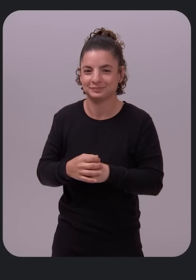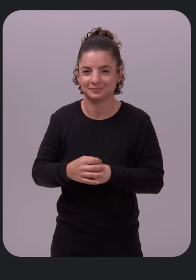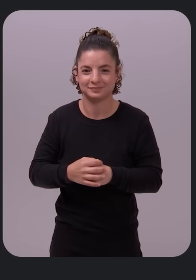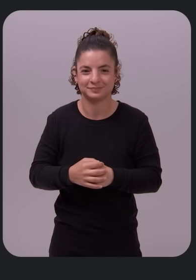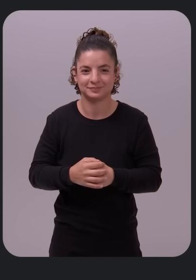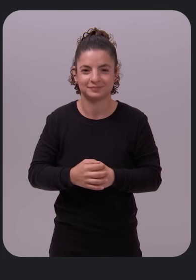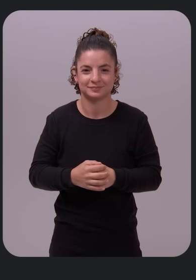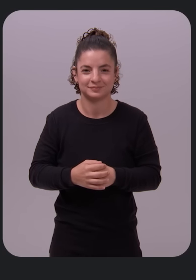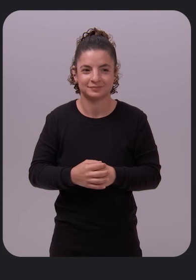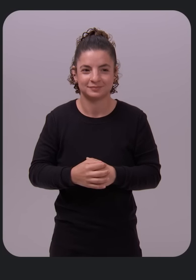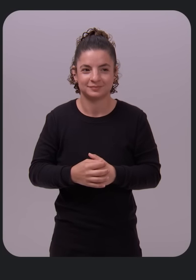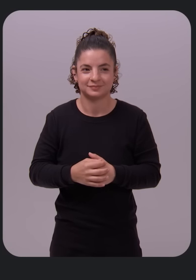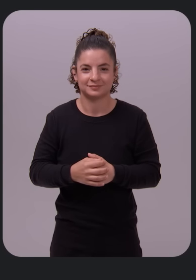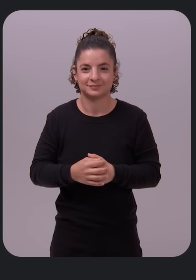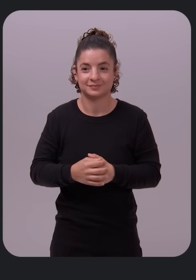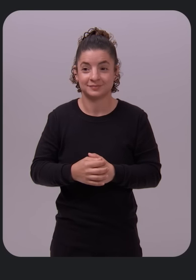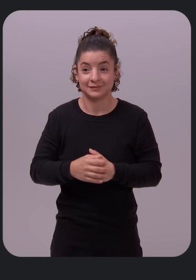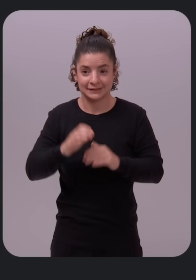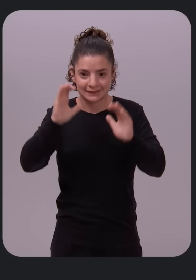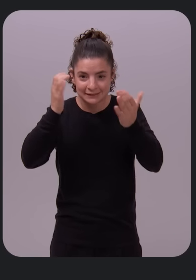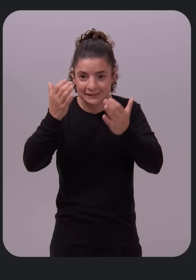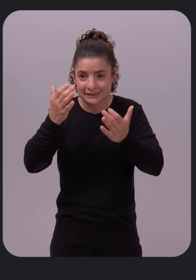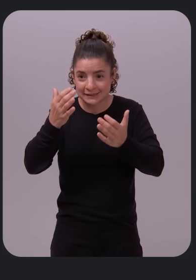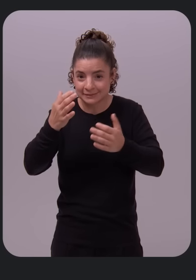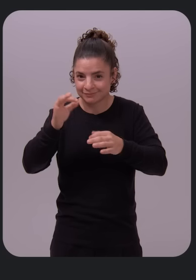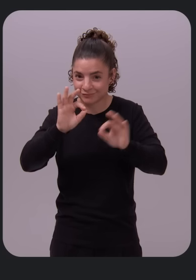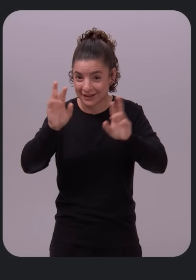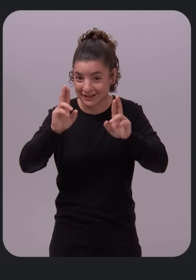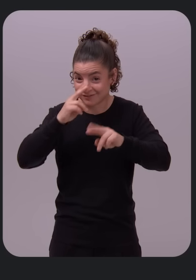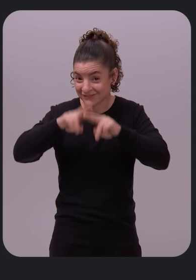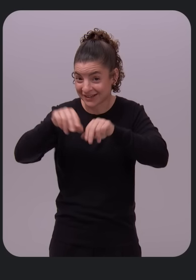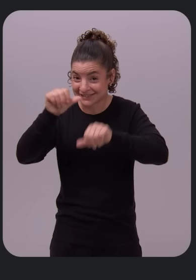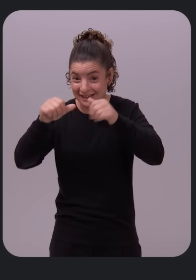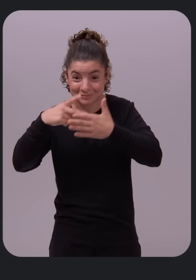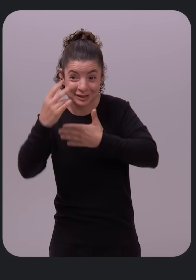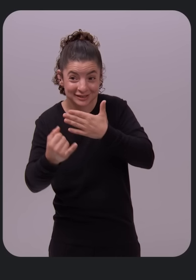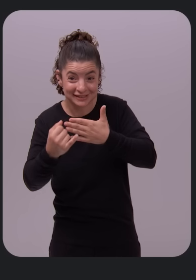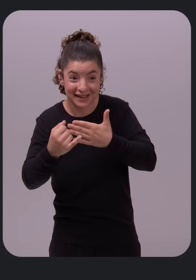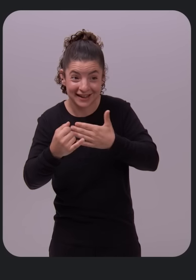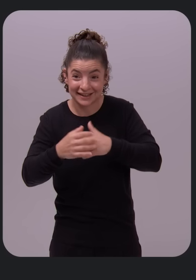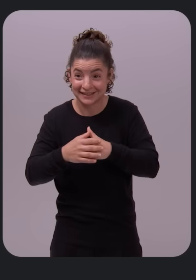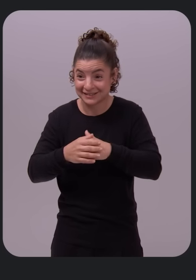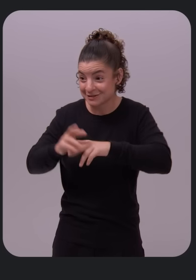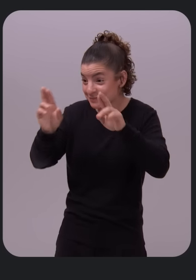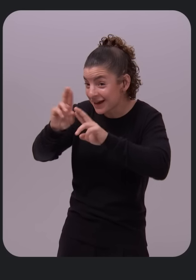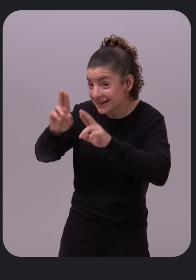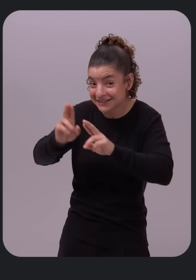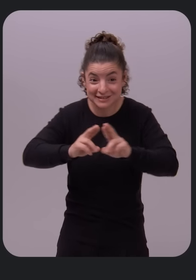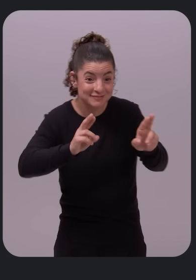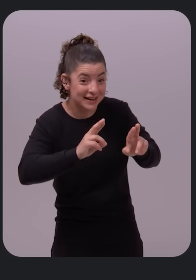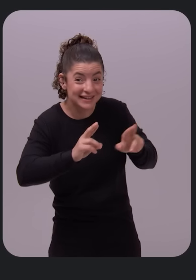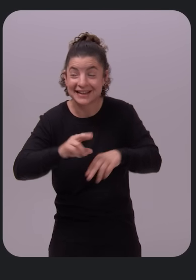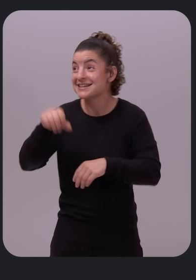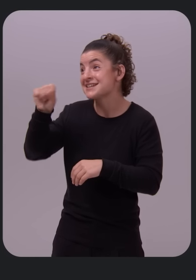[VIDEO PLAYBACK] It looks like you're about to do a fun science experiment. All right. Ready, Anya? Ready, Avi? Yep. OK.